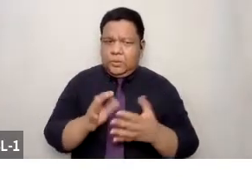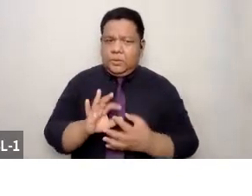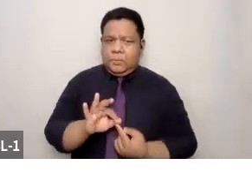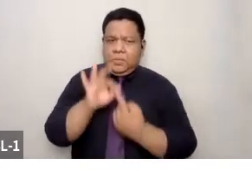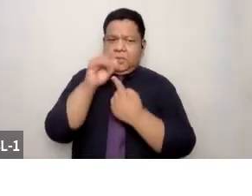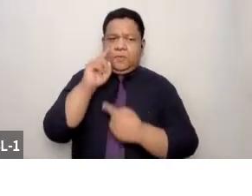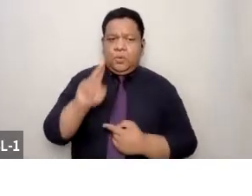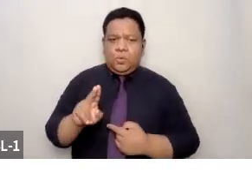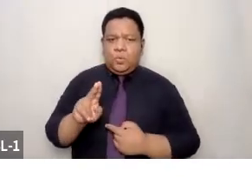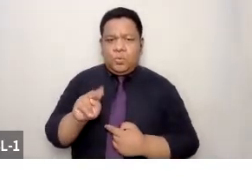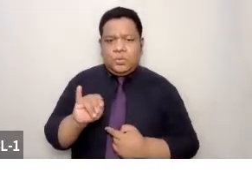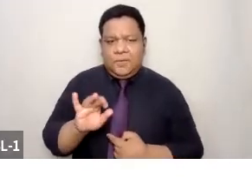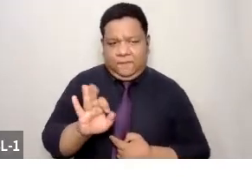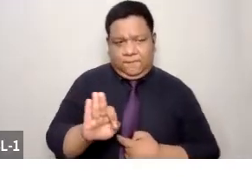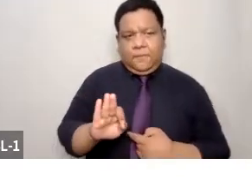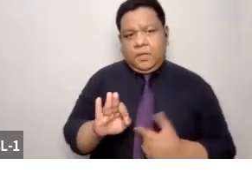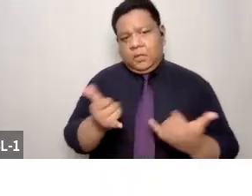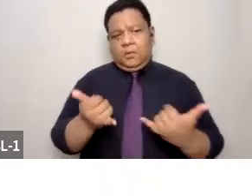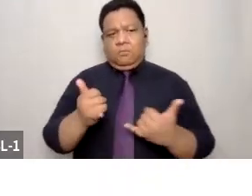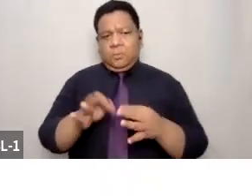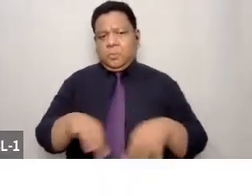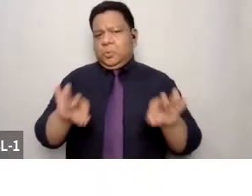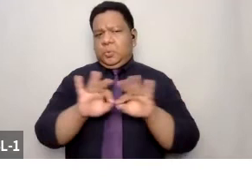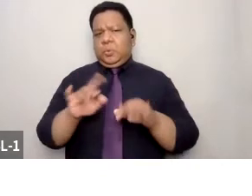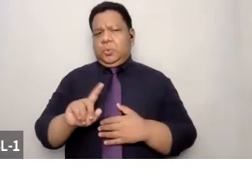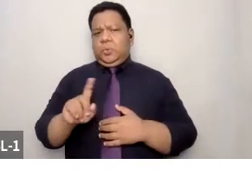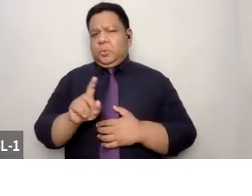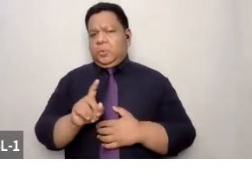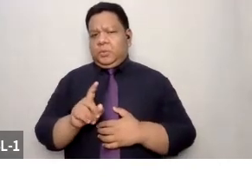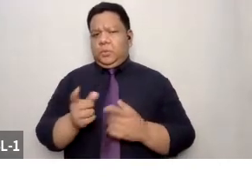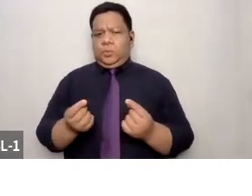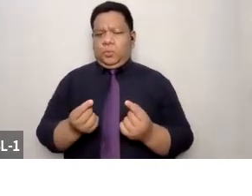So we ask, what’s at stake? What are we trying to address?